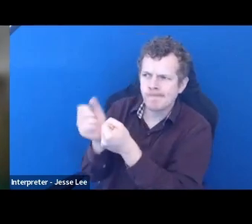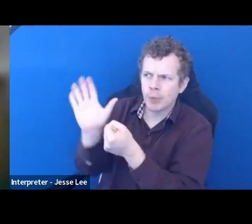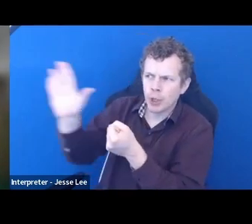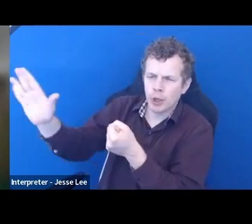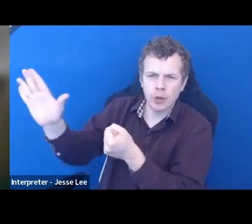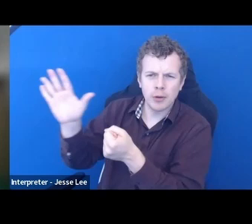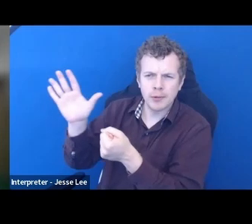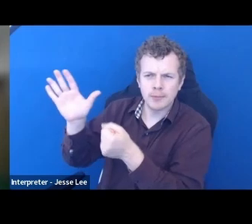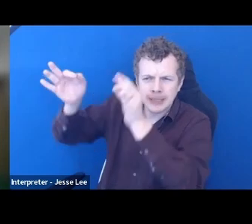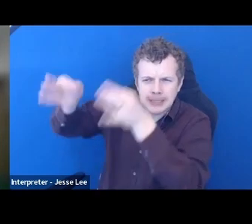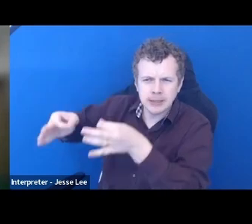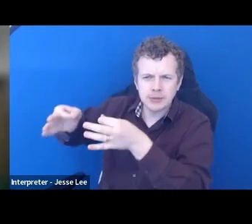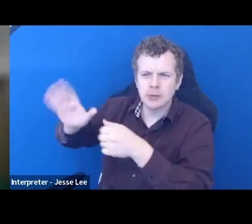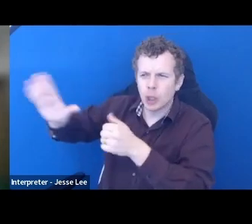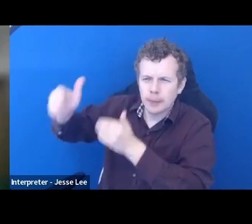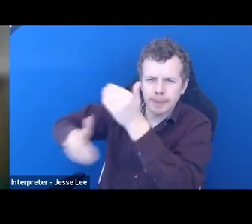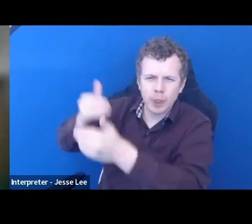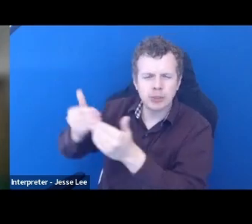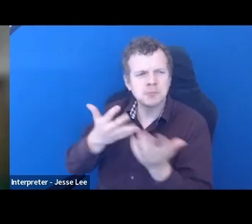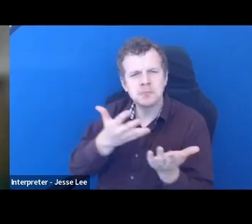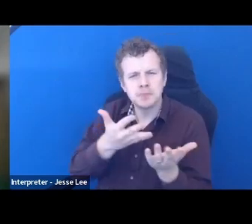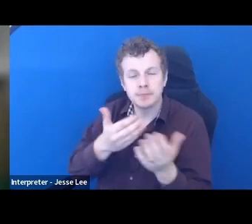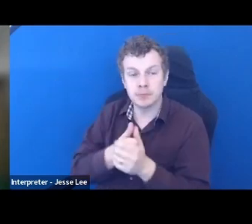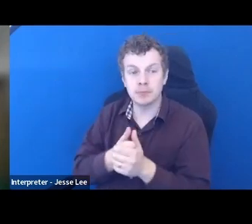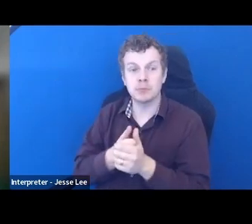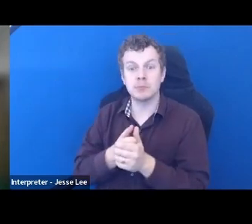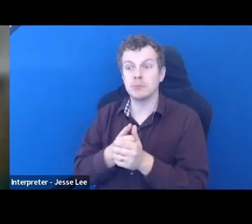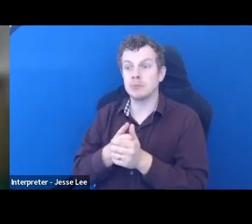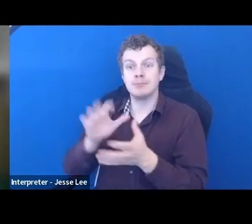They interviewed 15 parents of children.